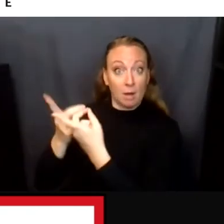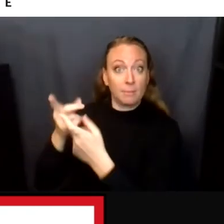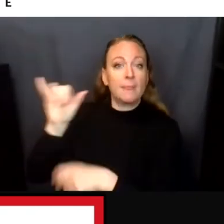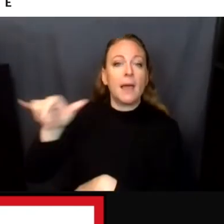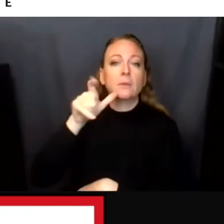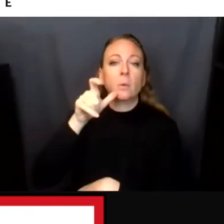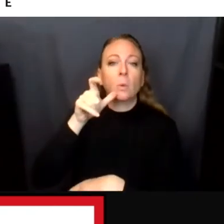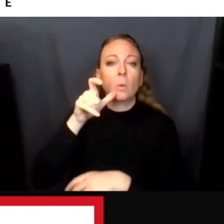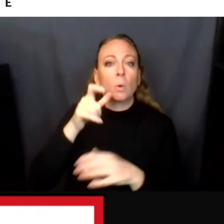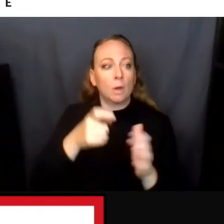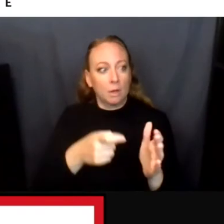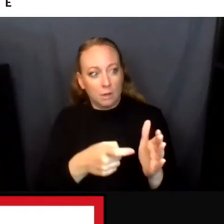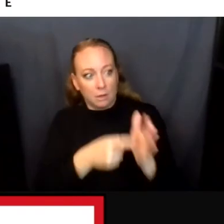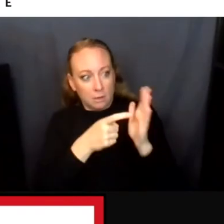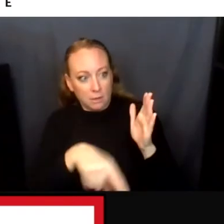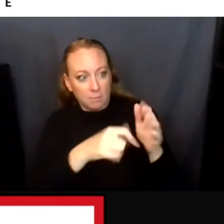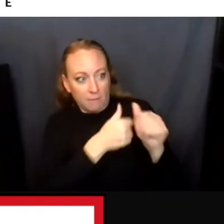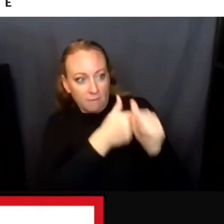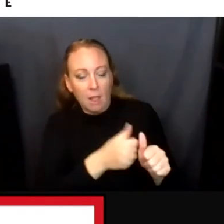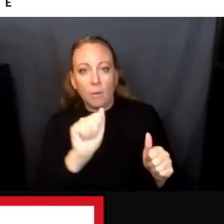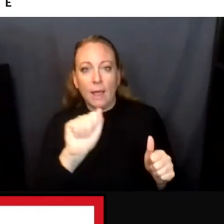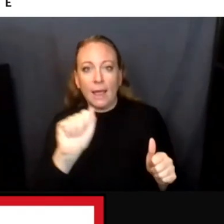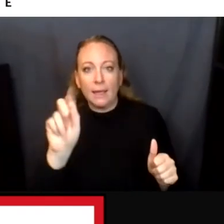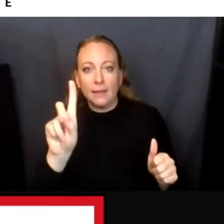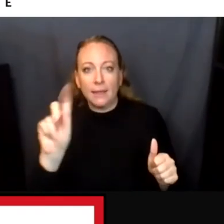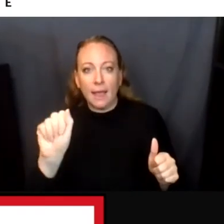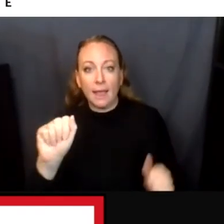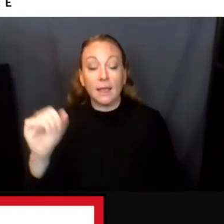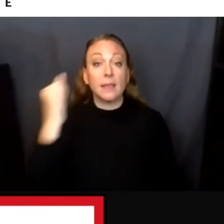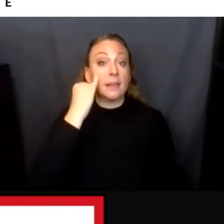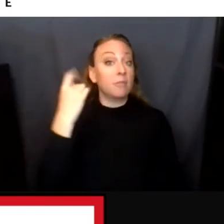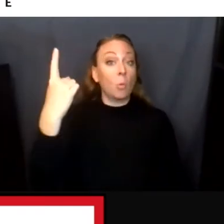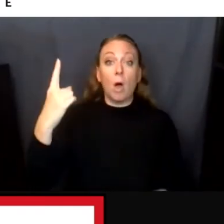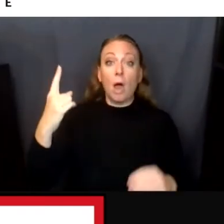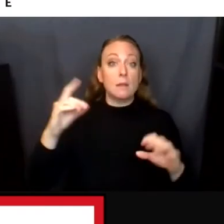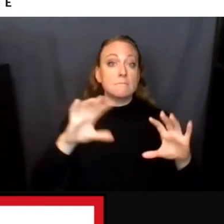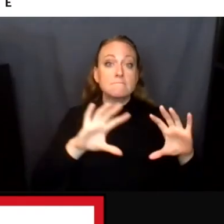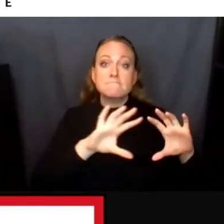And so if there is a body, like a company or a university